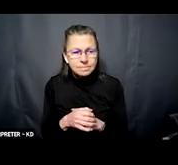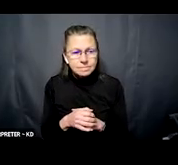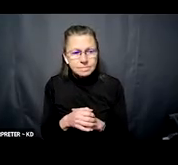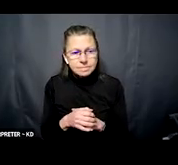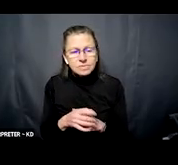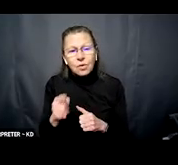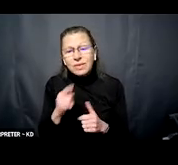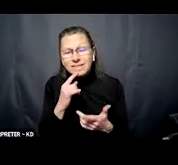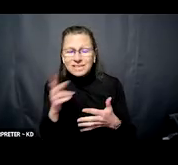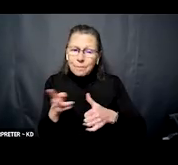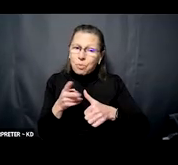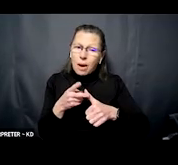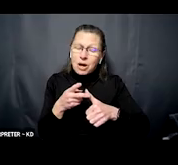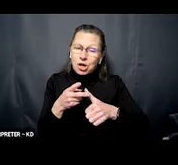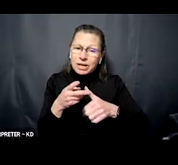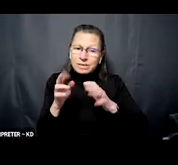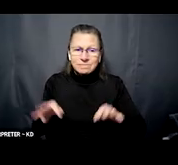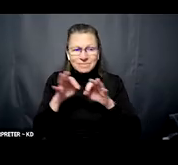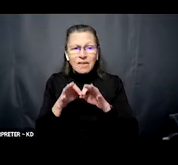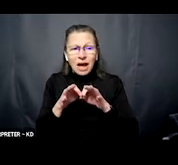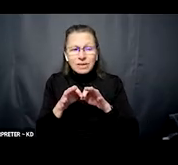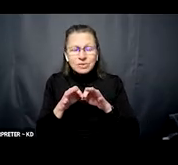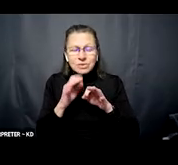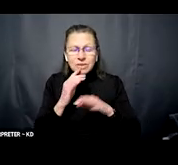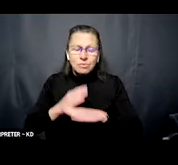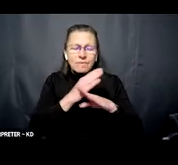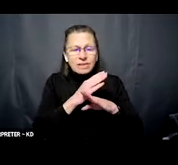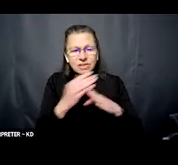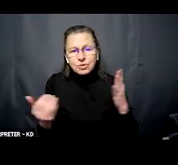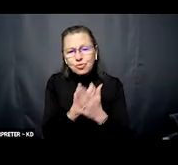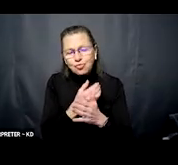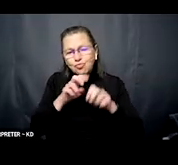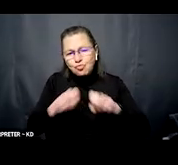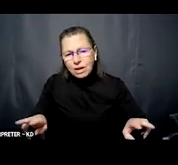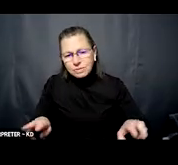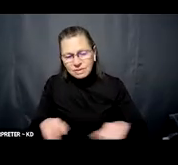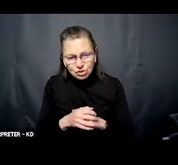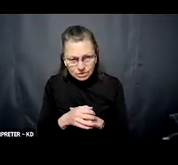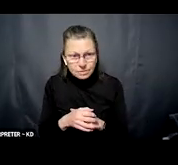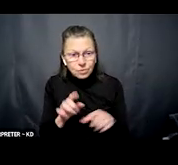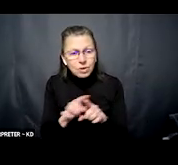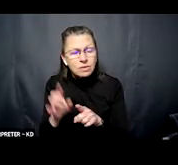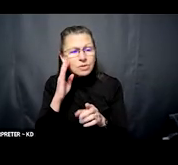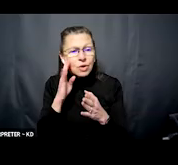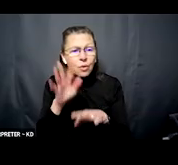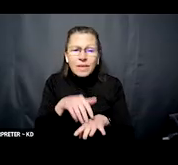in preventing new transmissions. We also know that Native people have historically high levels of